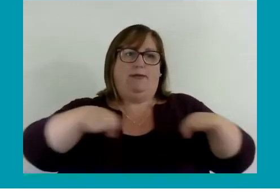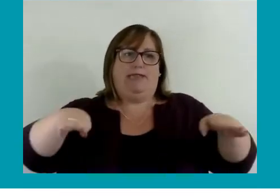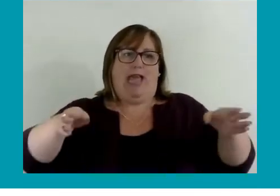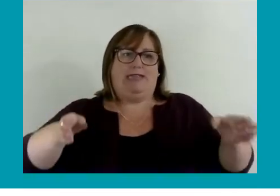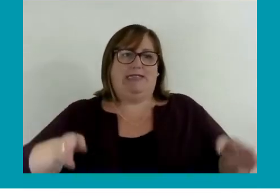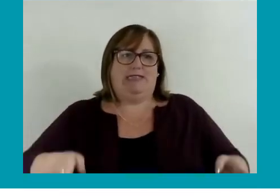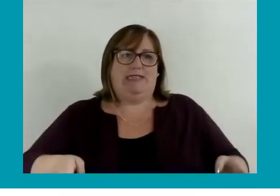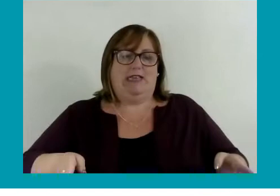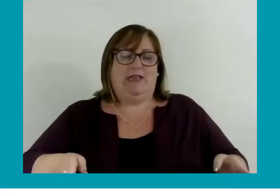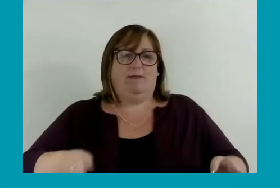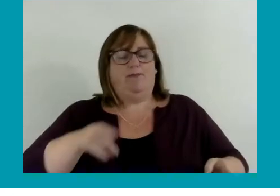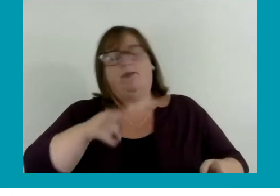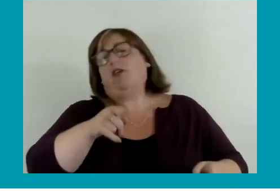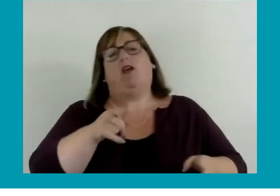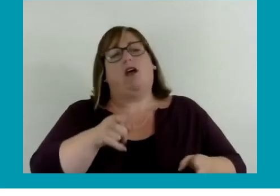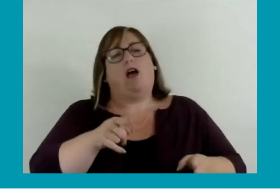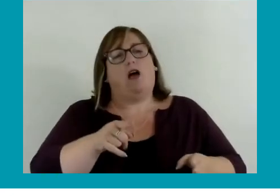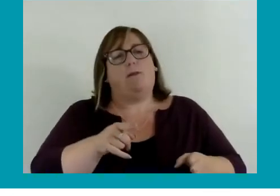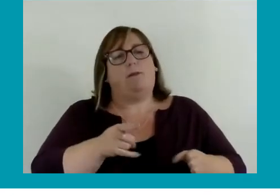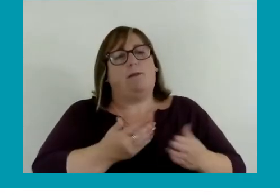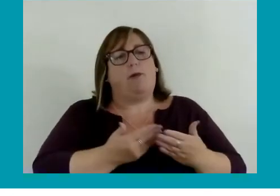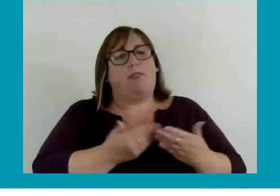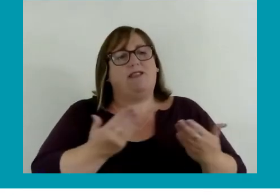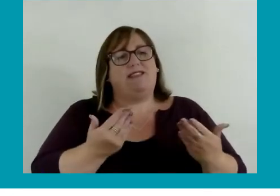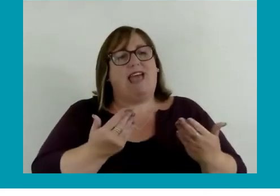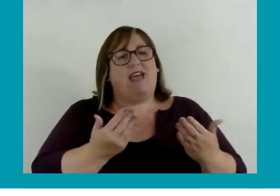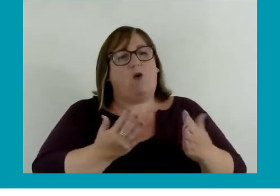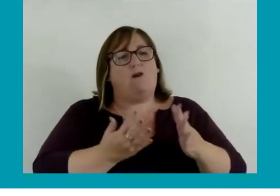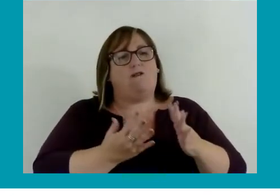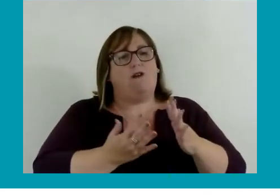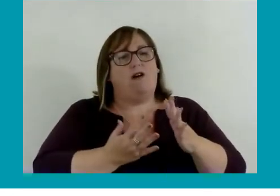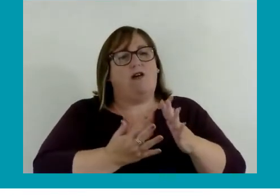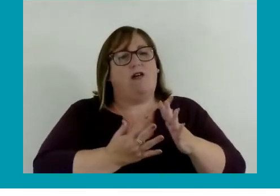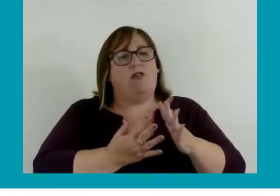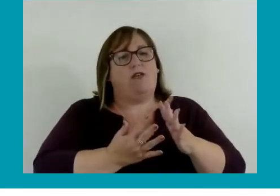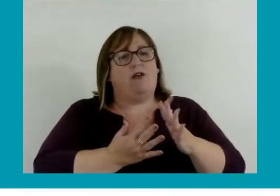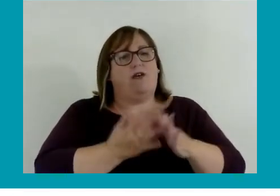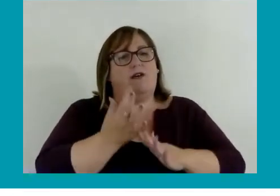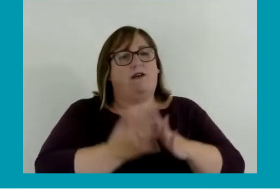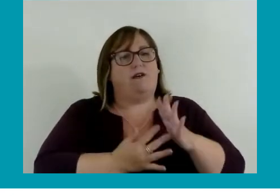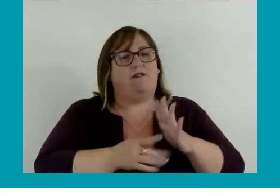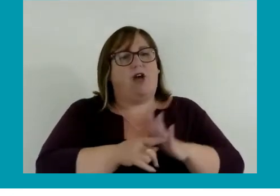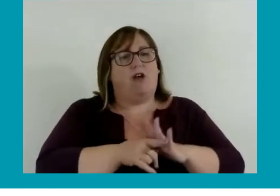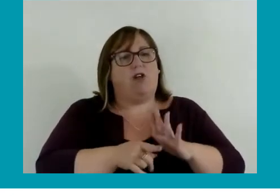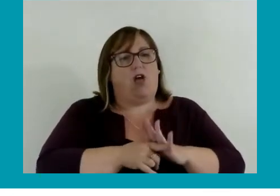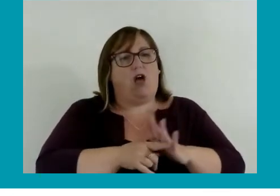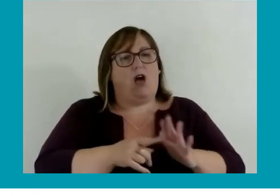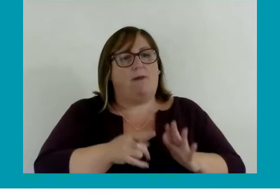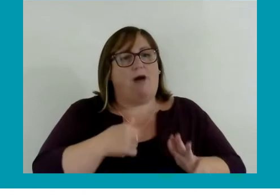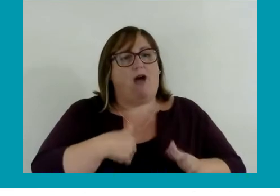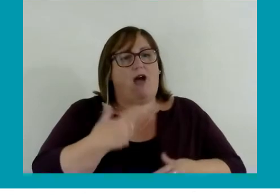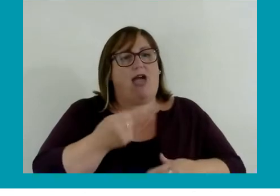disease um i can't handle certain types of acute stress so a big alarm goes off everybody exits the